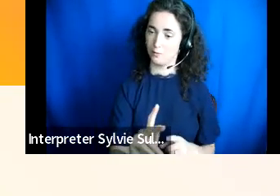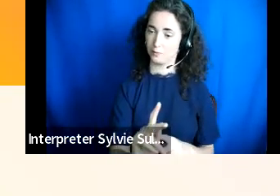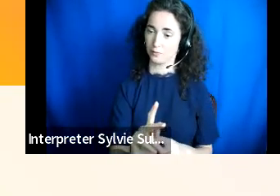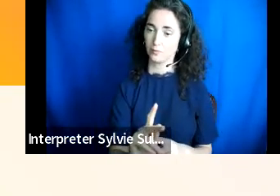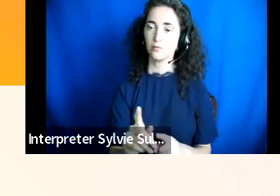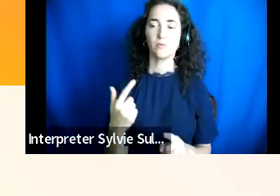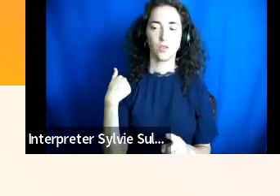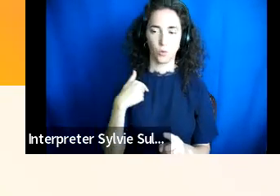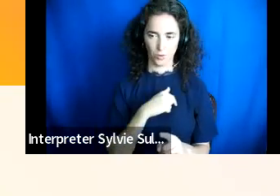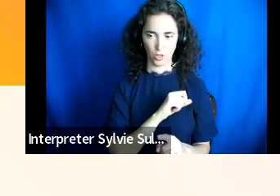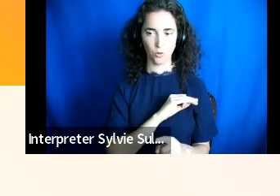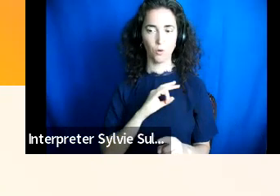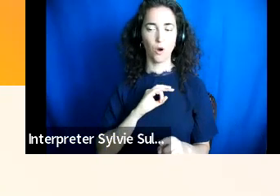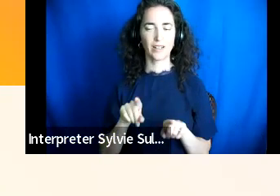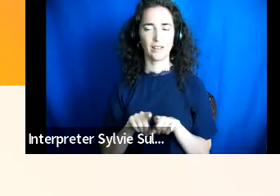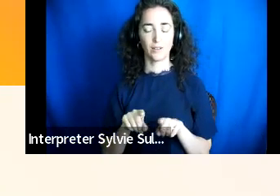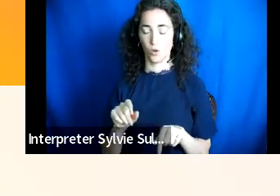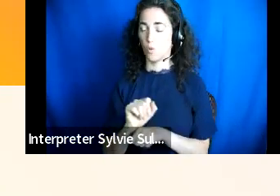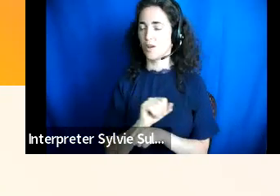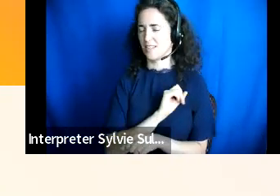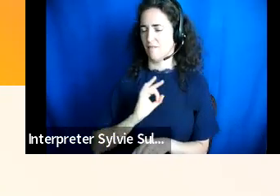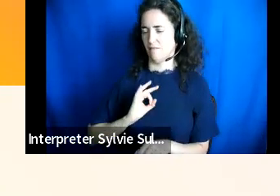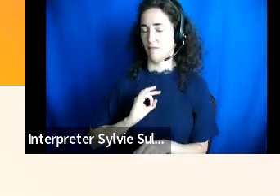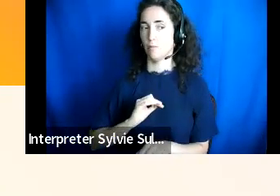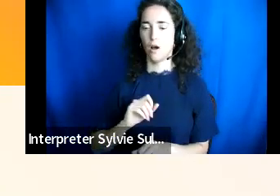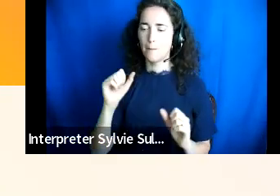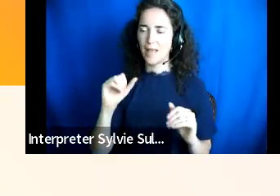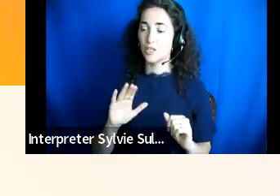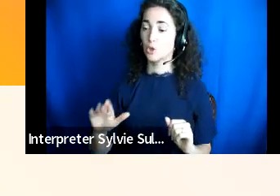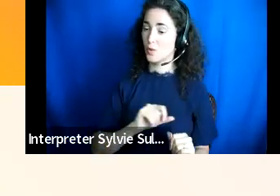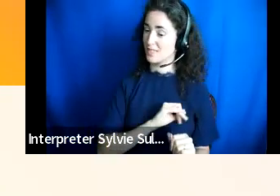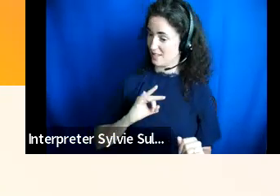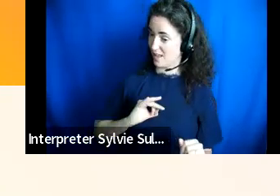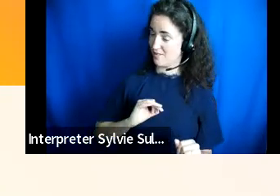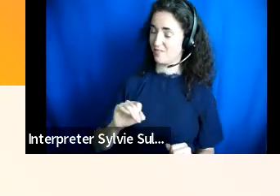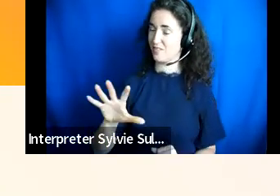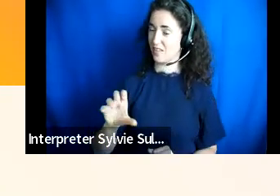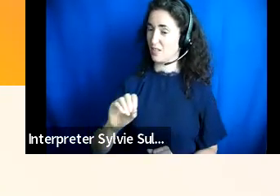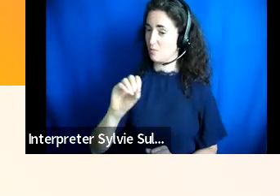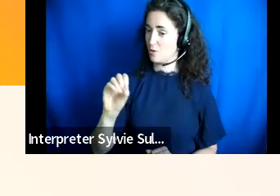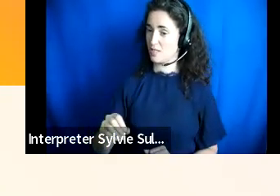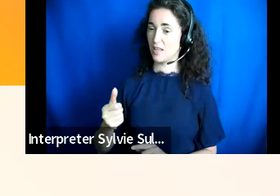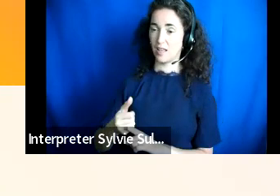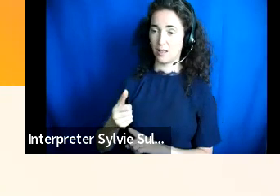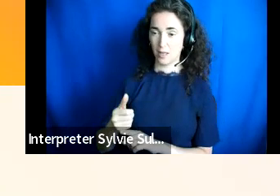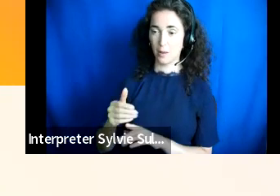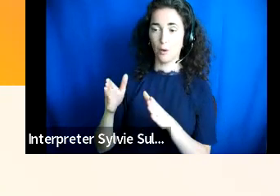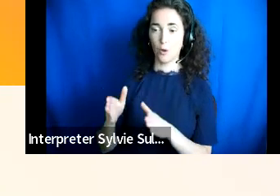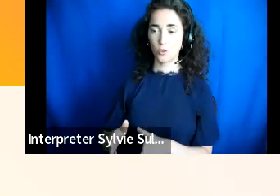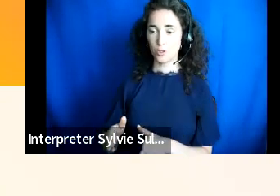as staff, but it what was really pretty amazing when 50% of their staff were individuals that did not have to.